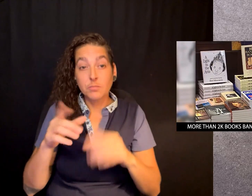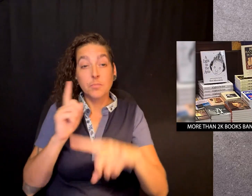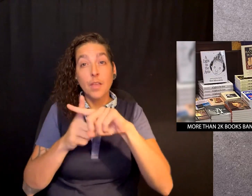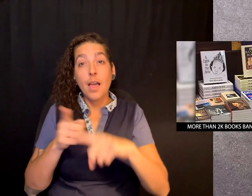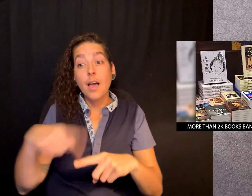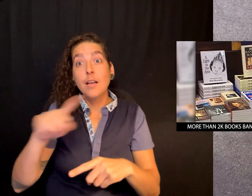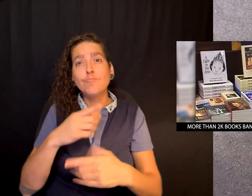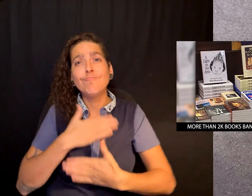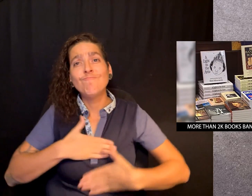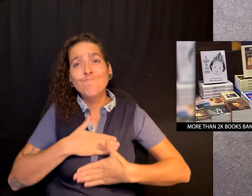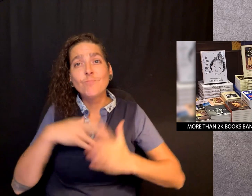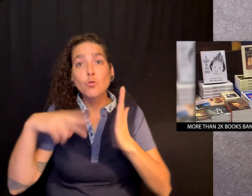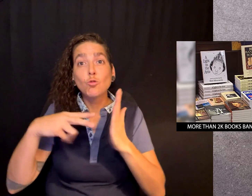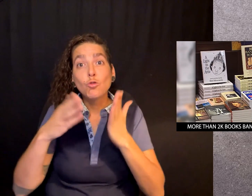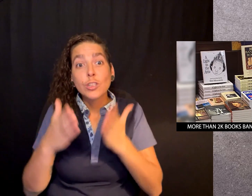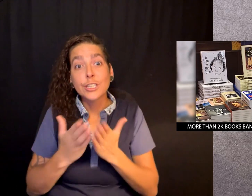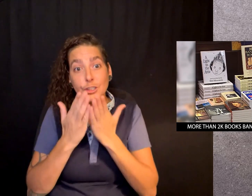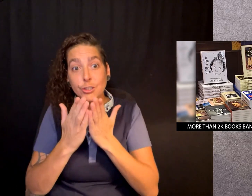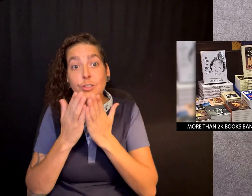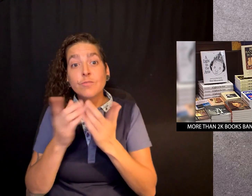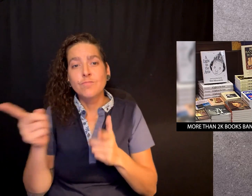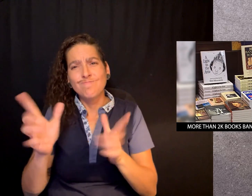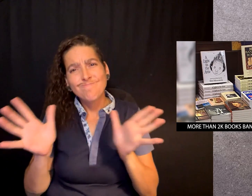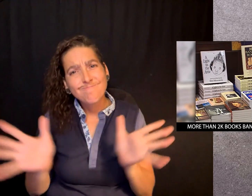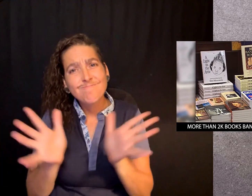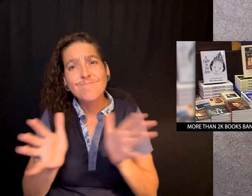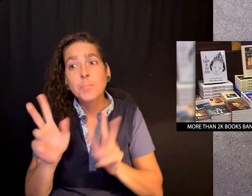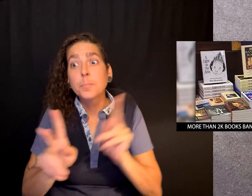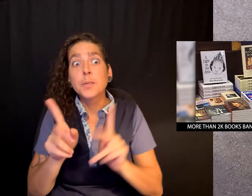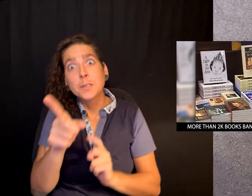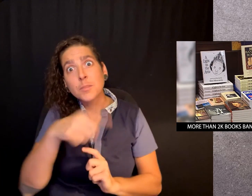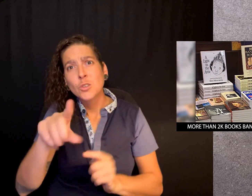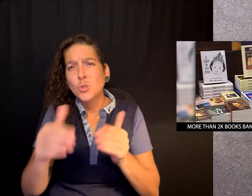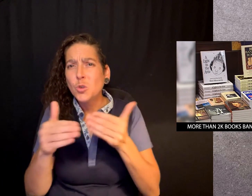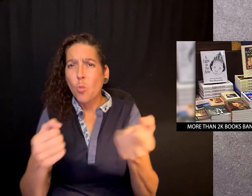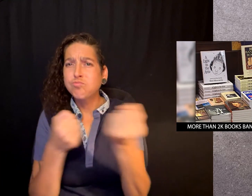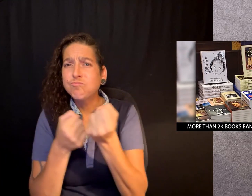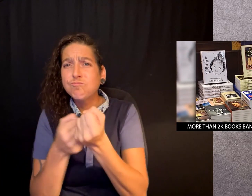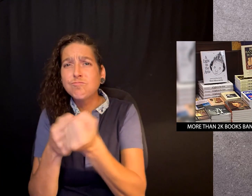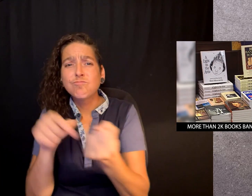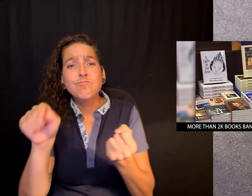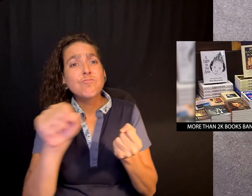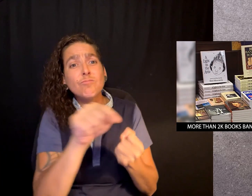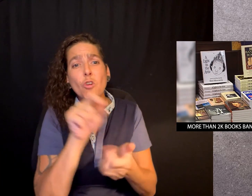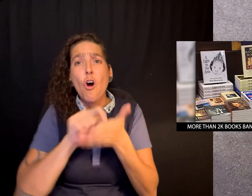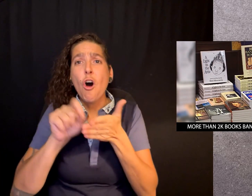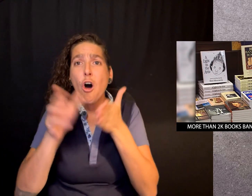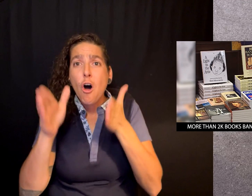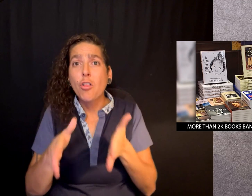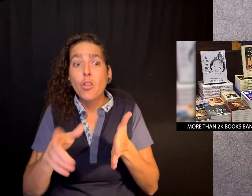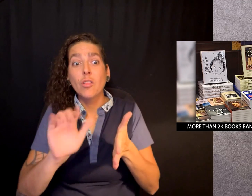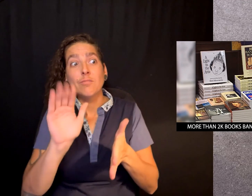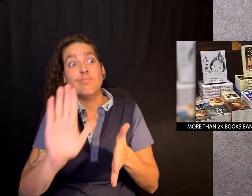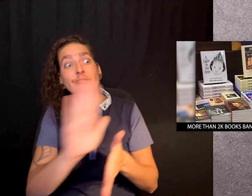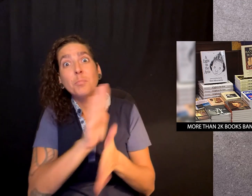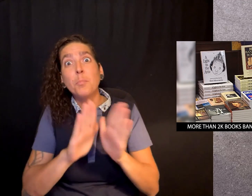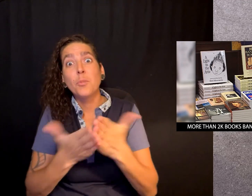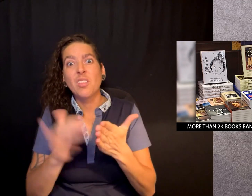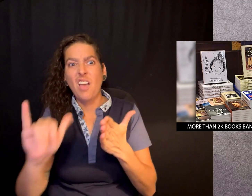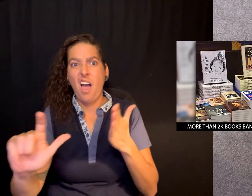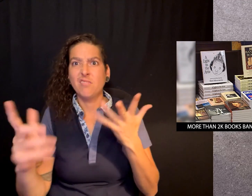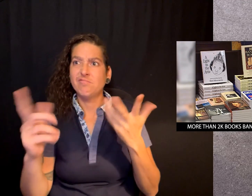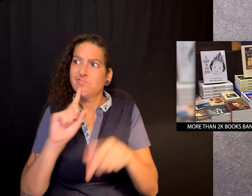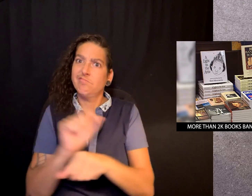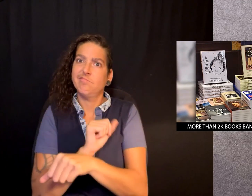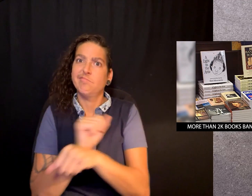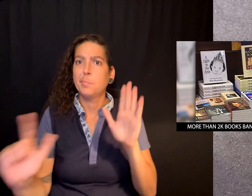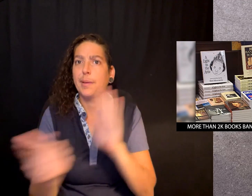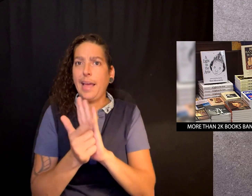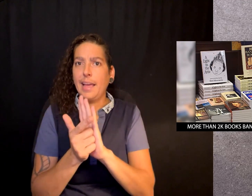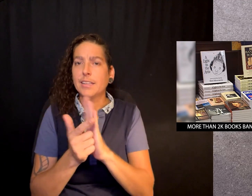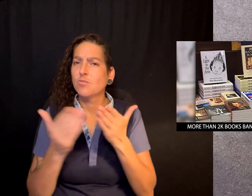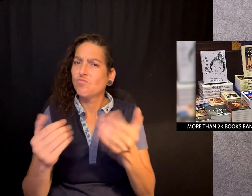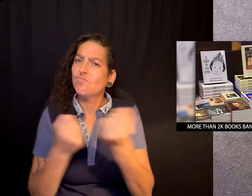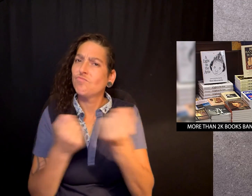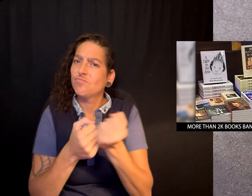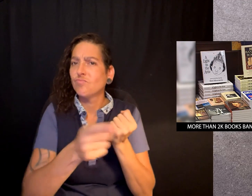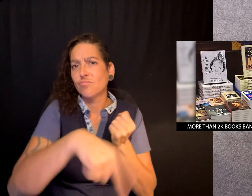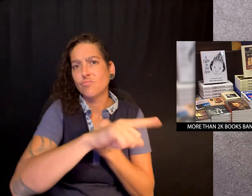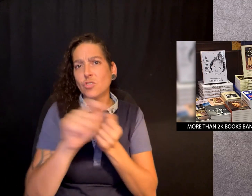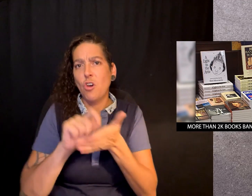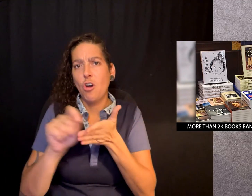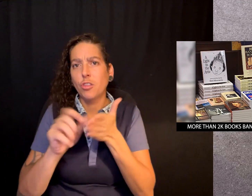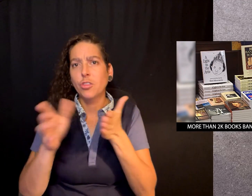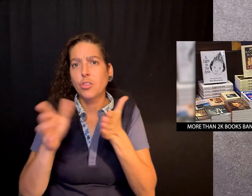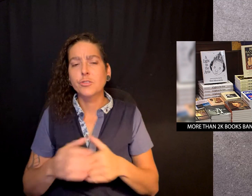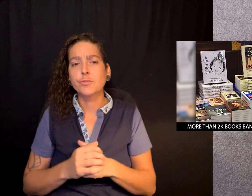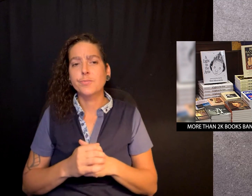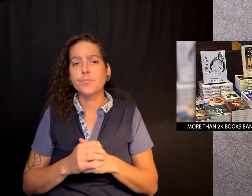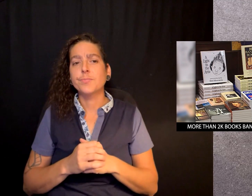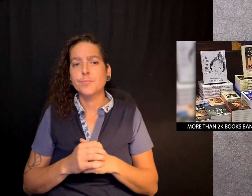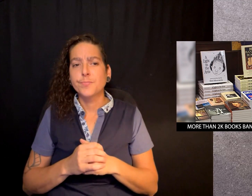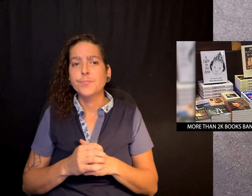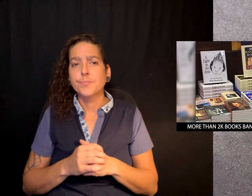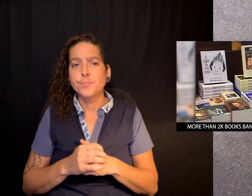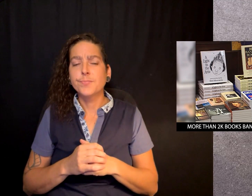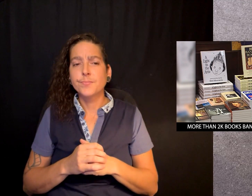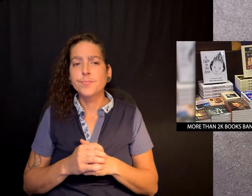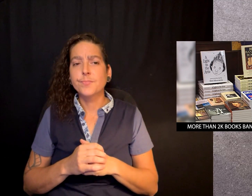people to support authors whose books have been banned